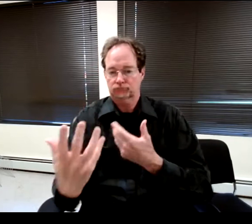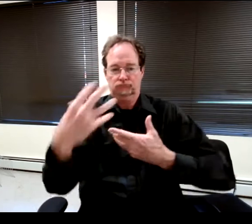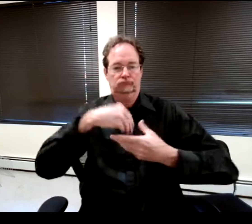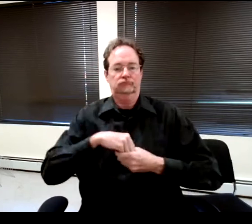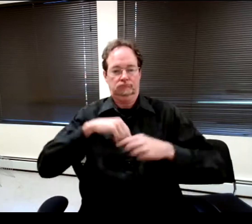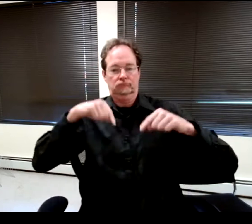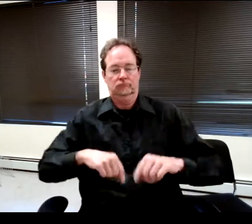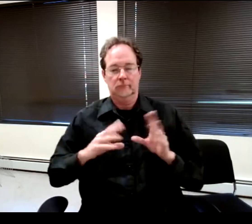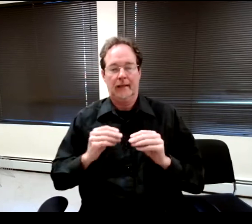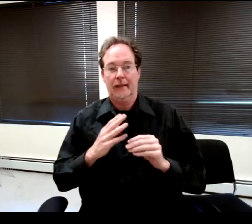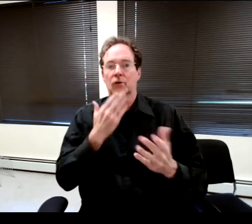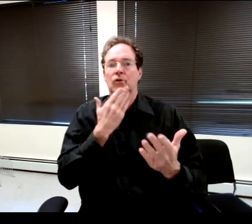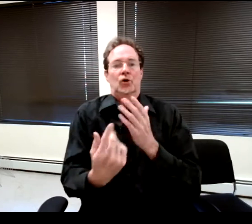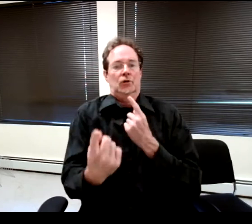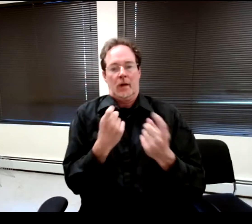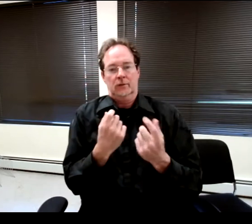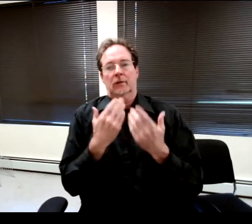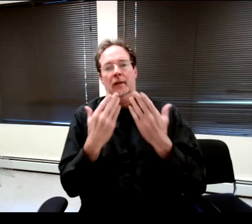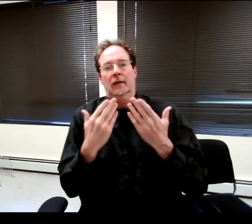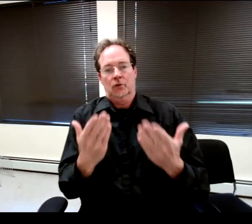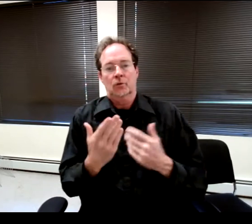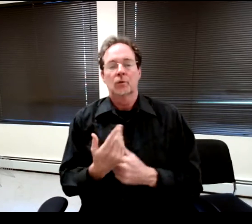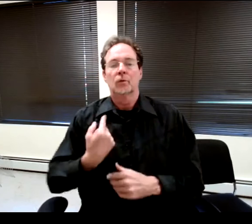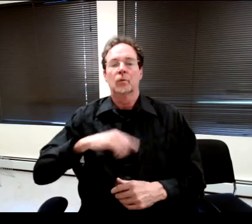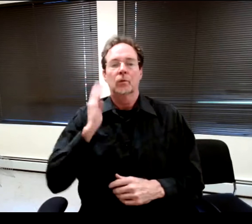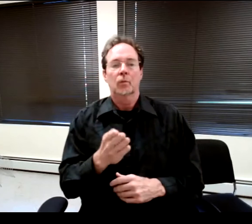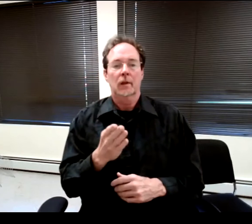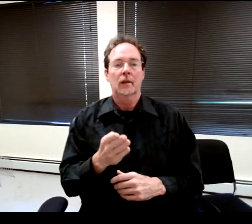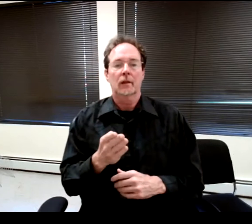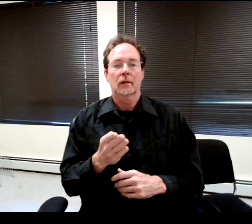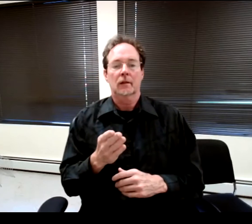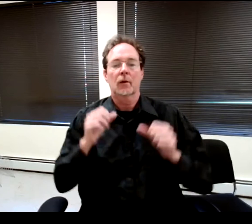But we wanted to thank everyone for coming and for bringing such good questions.